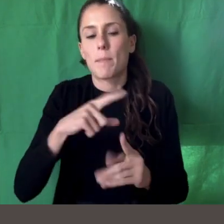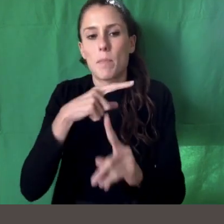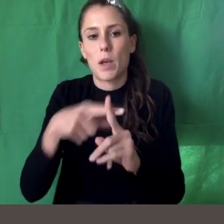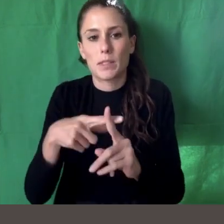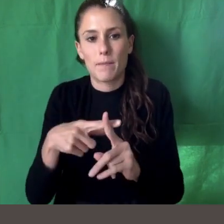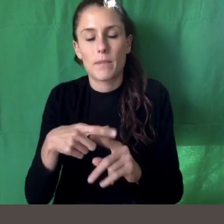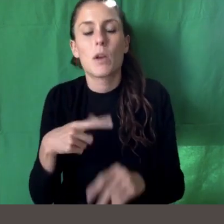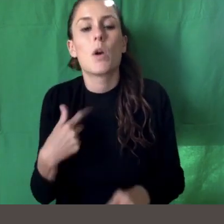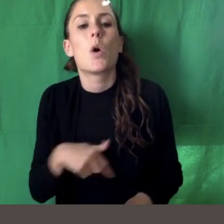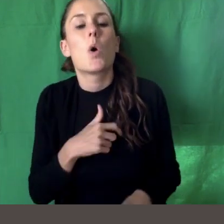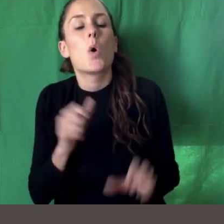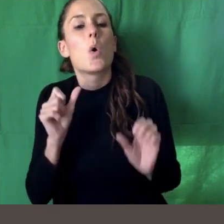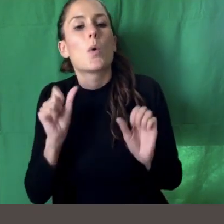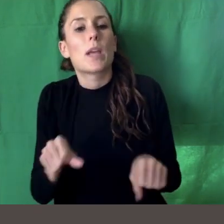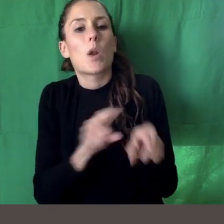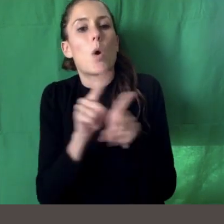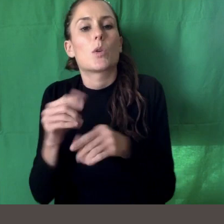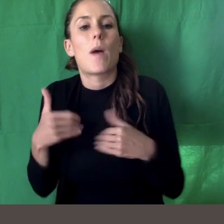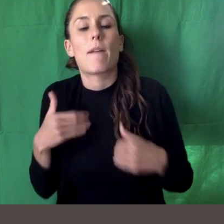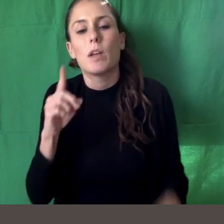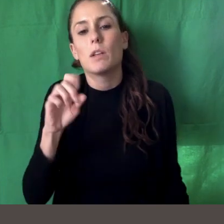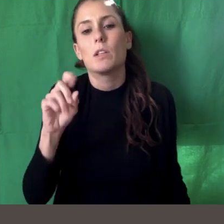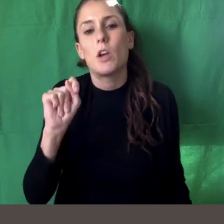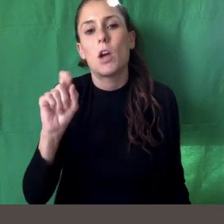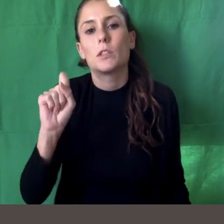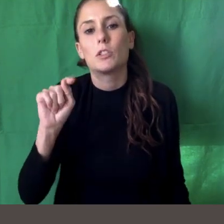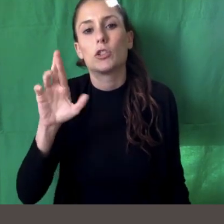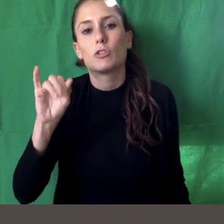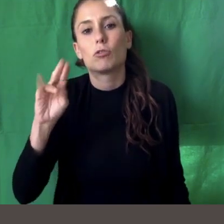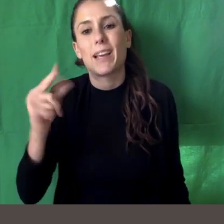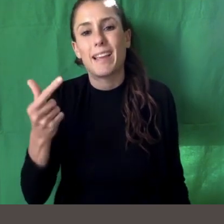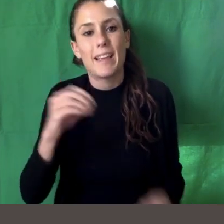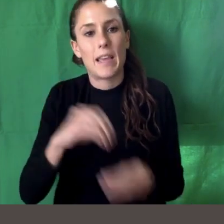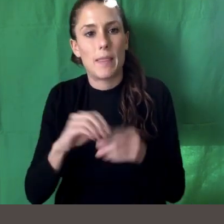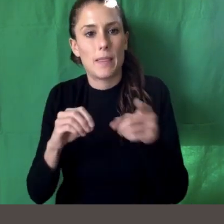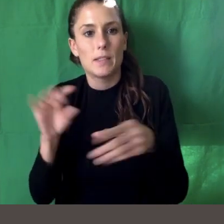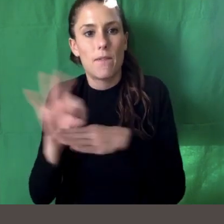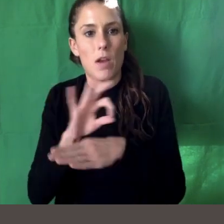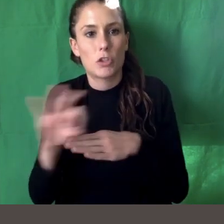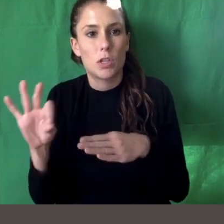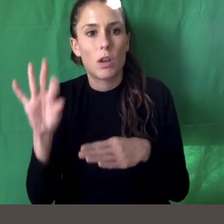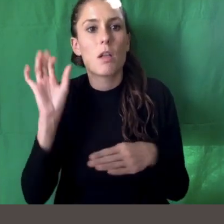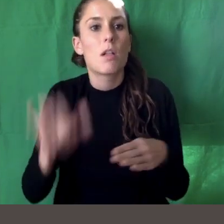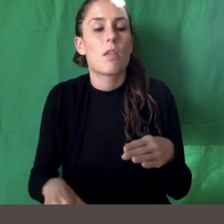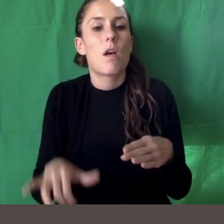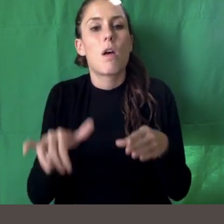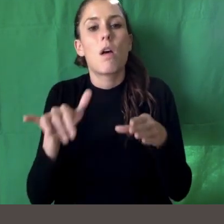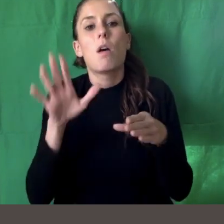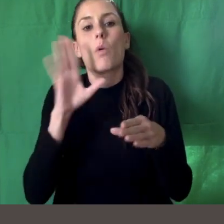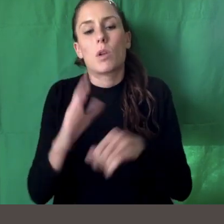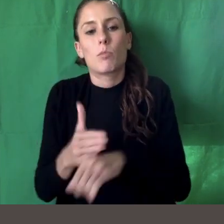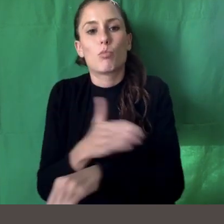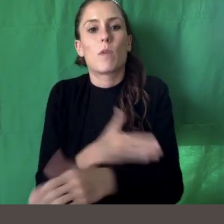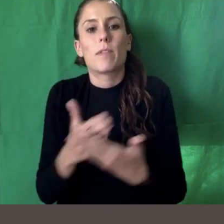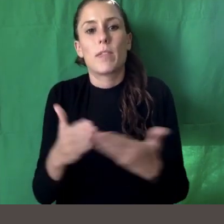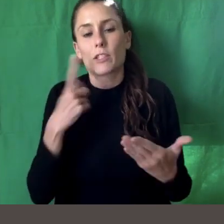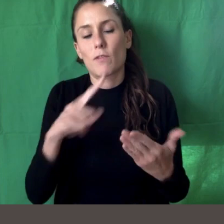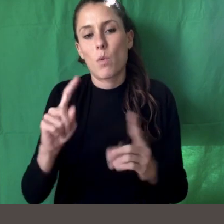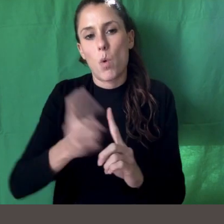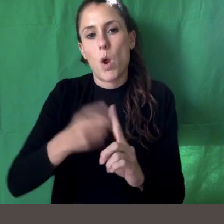integer we can also have a doc string in this function which would also improve things for